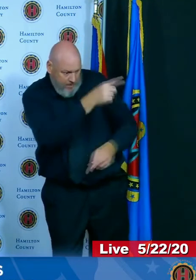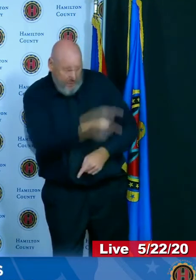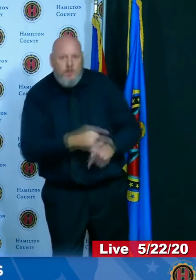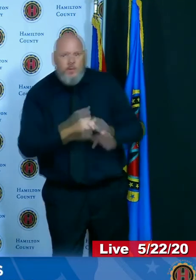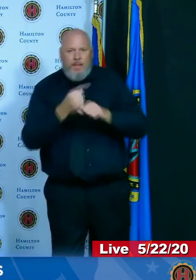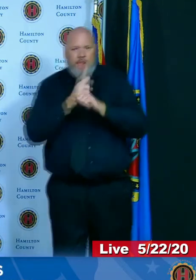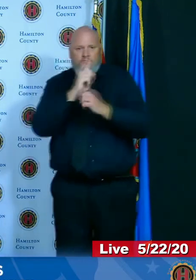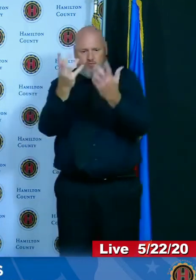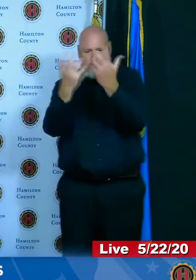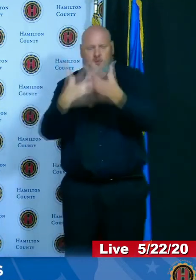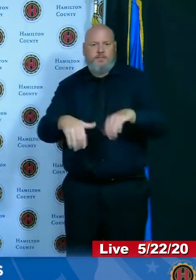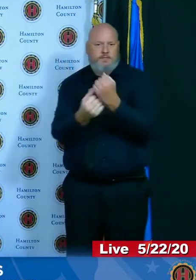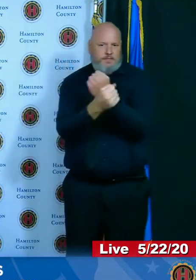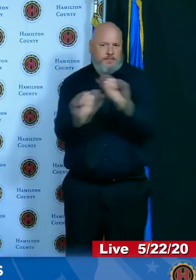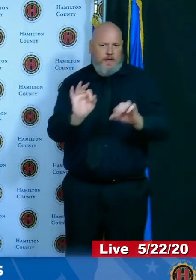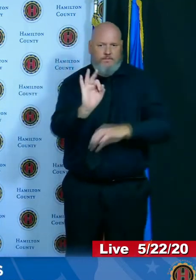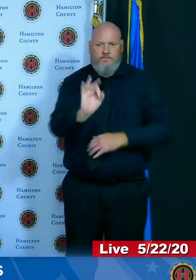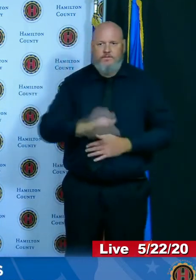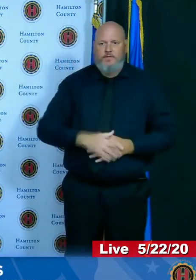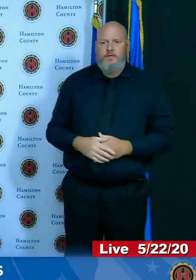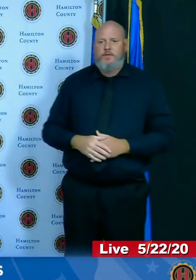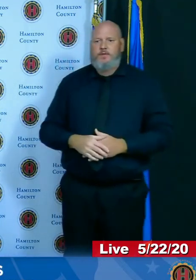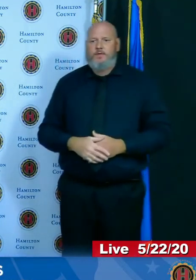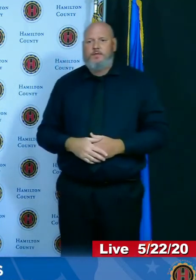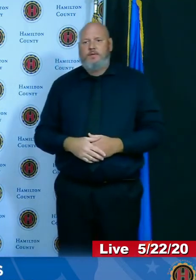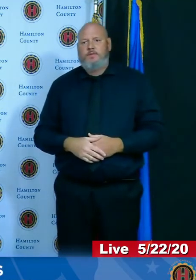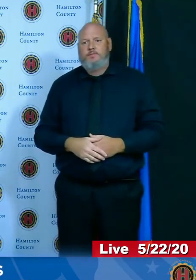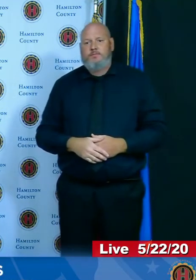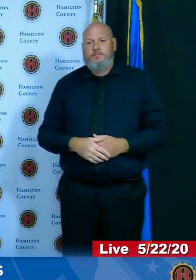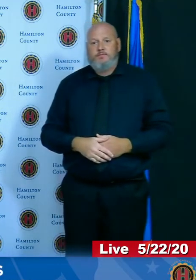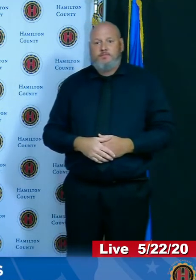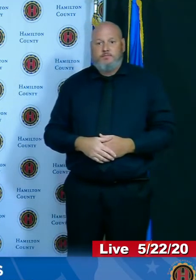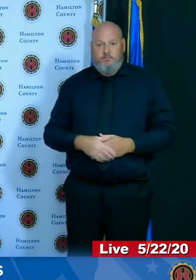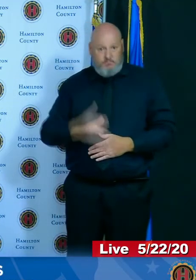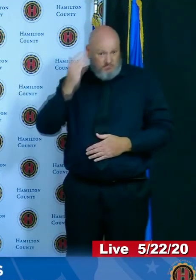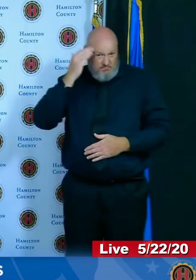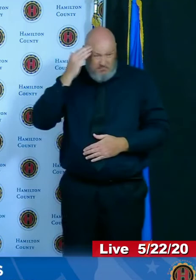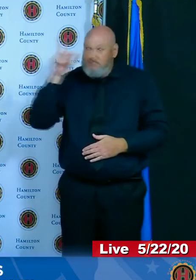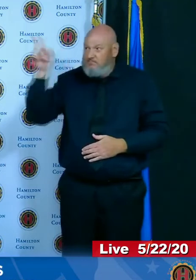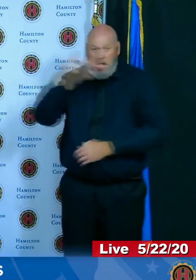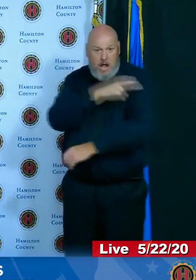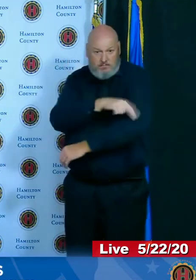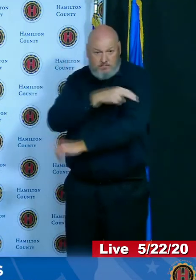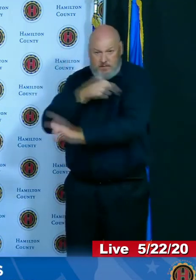places for those of us that have emergent needs going in for surgery